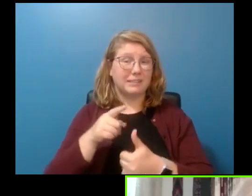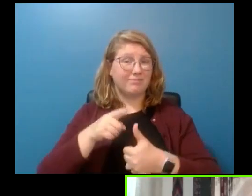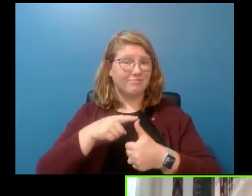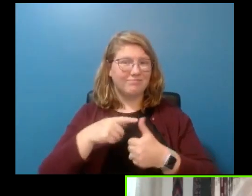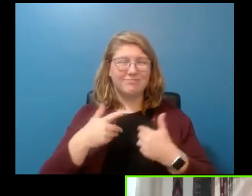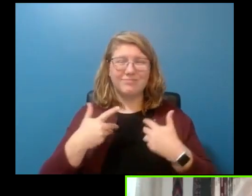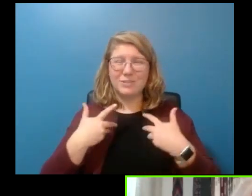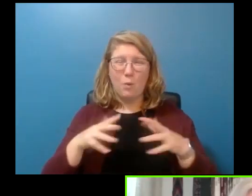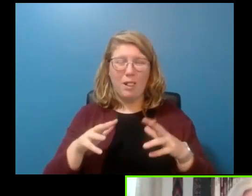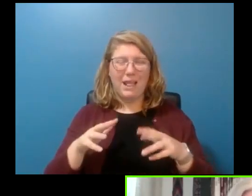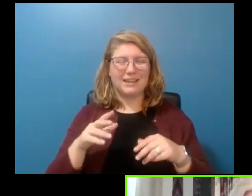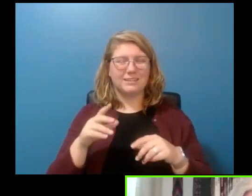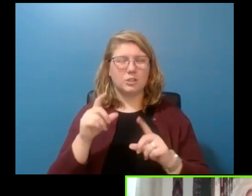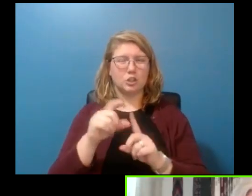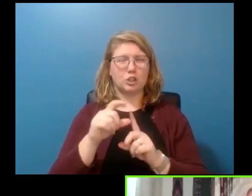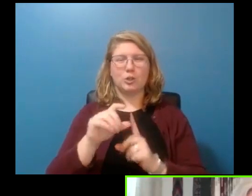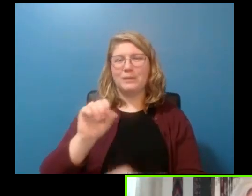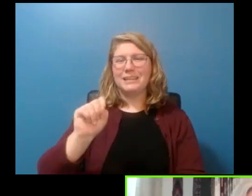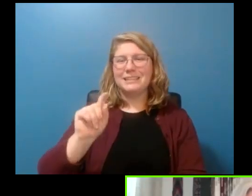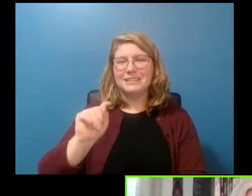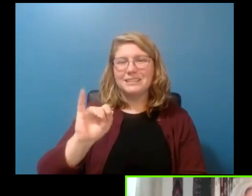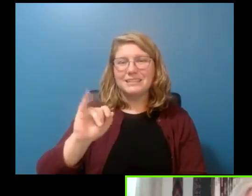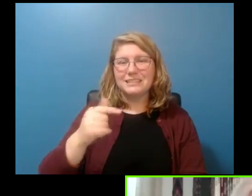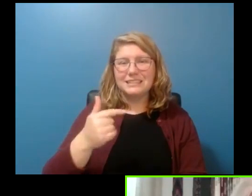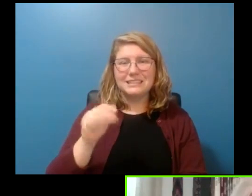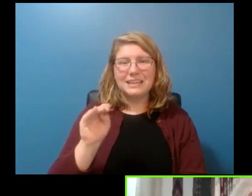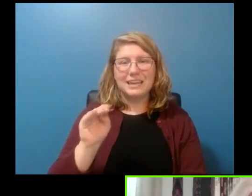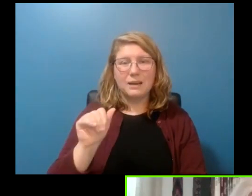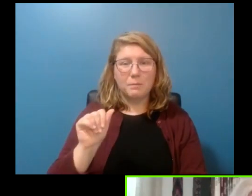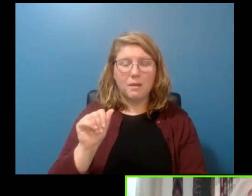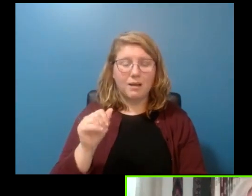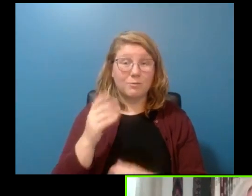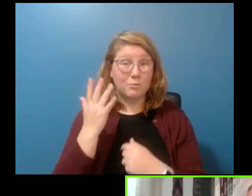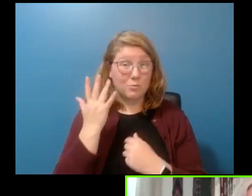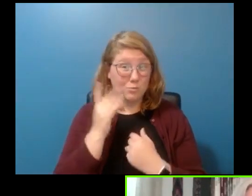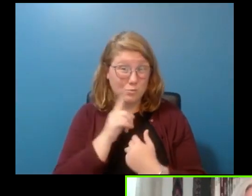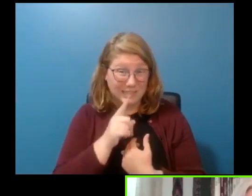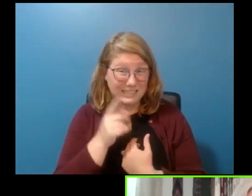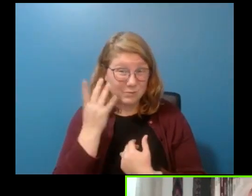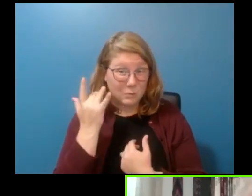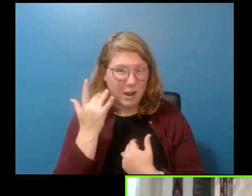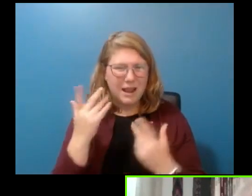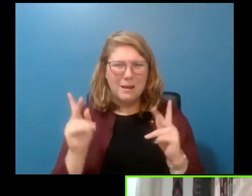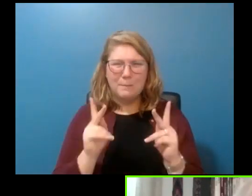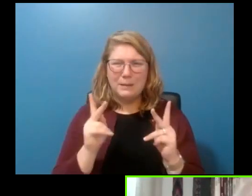10 years before they seek treatment. Even something like schizophrenia, where you are